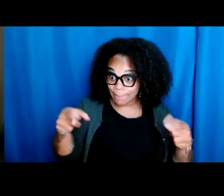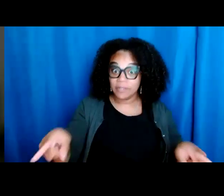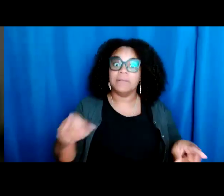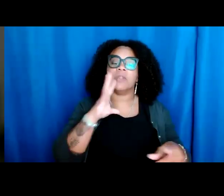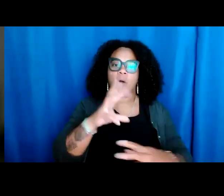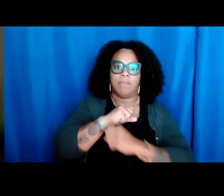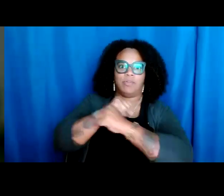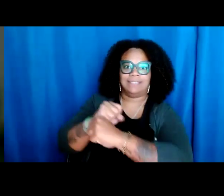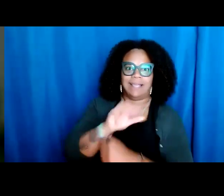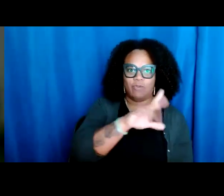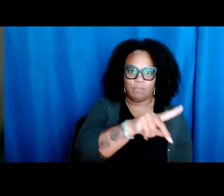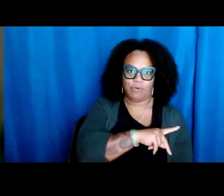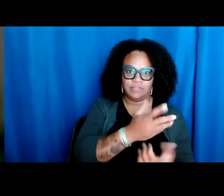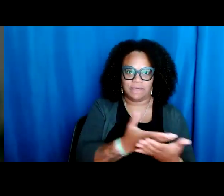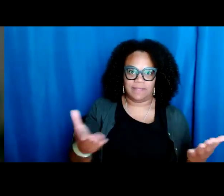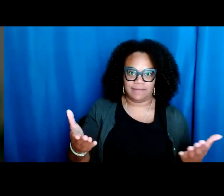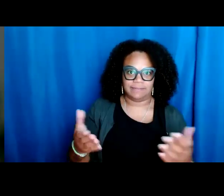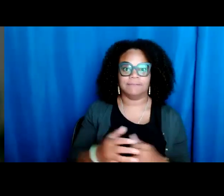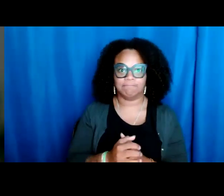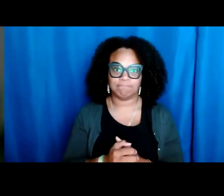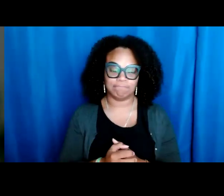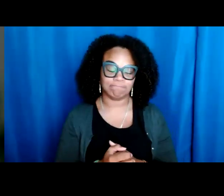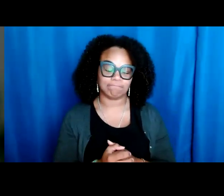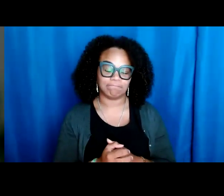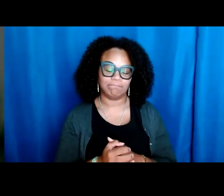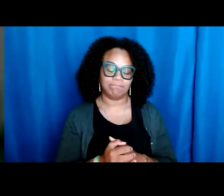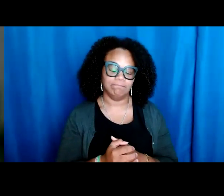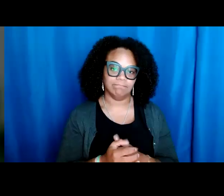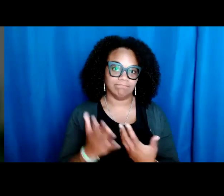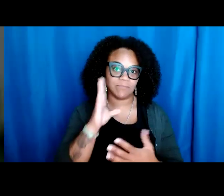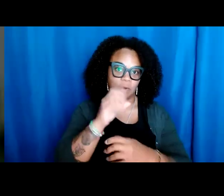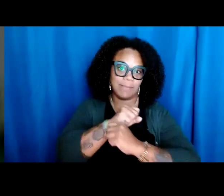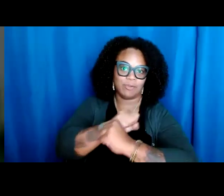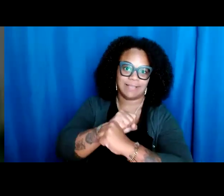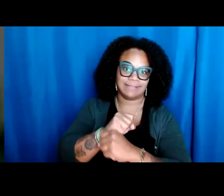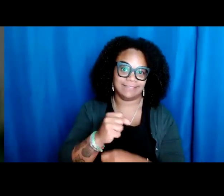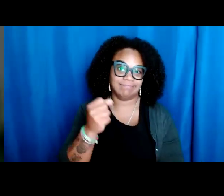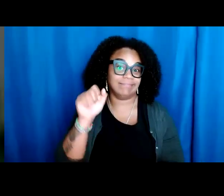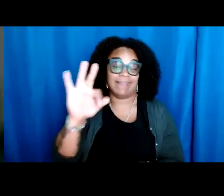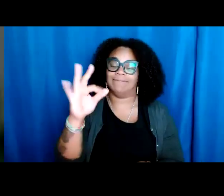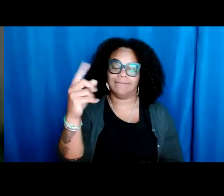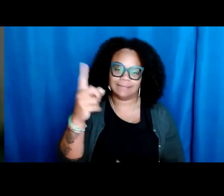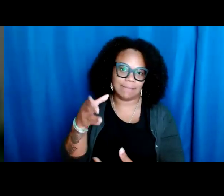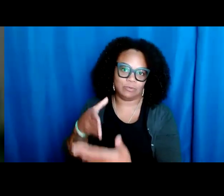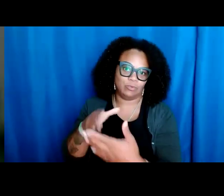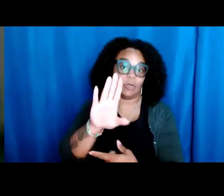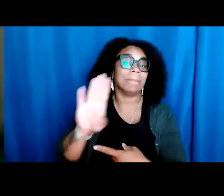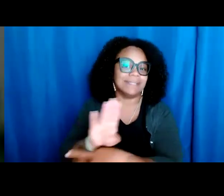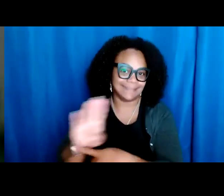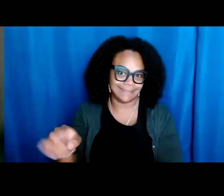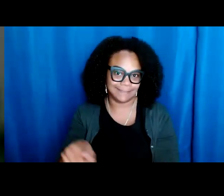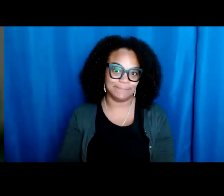your personal assets, and they will be protected if someone was to litigate against your business.